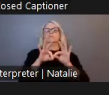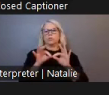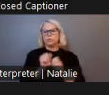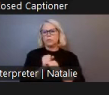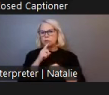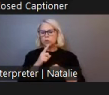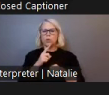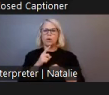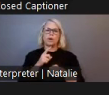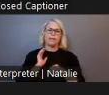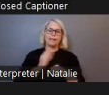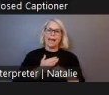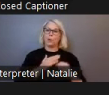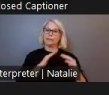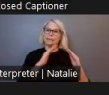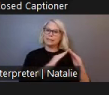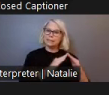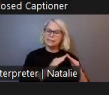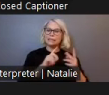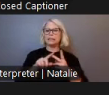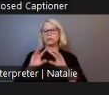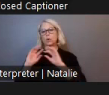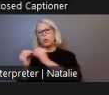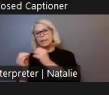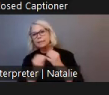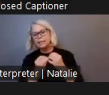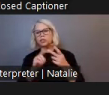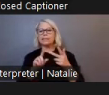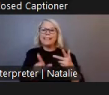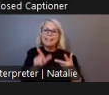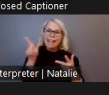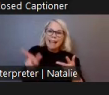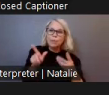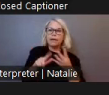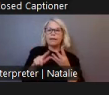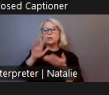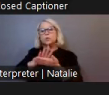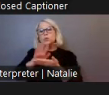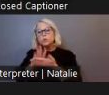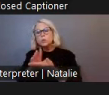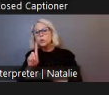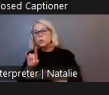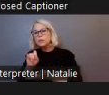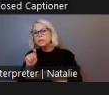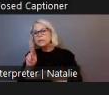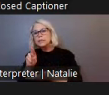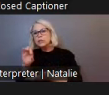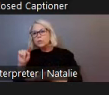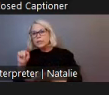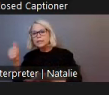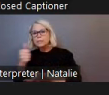The conversation about the response teams is really interesting test, at Larimer, and